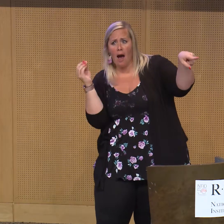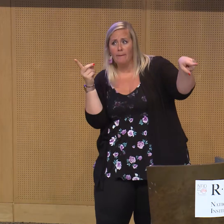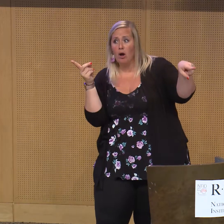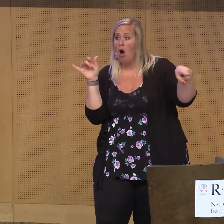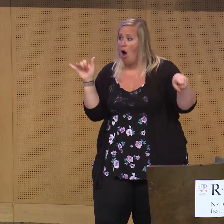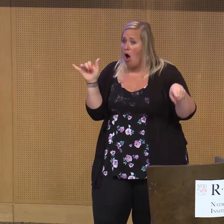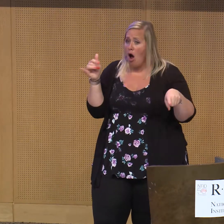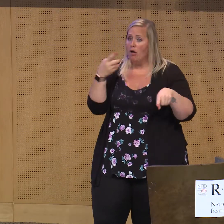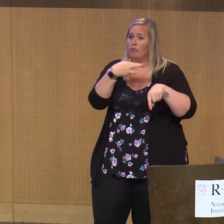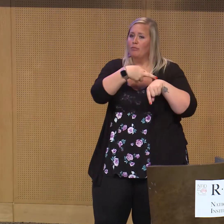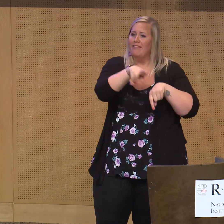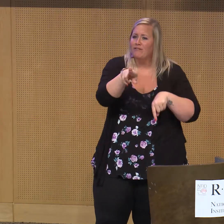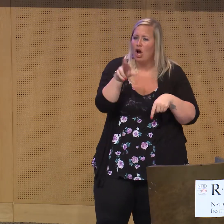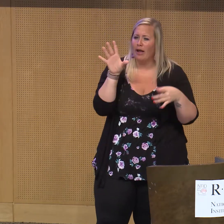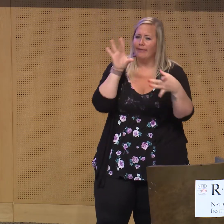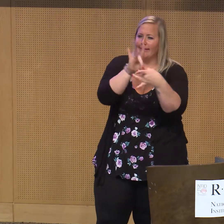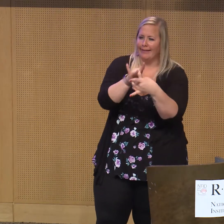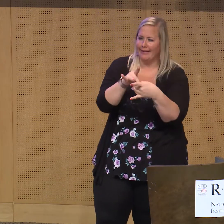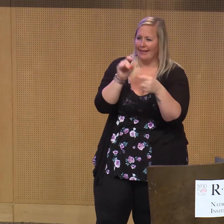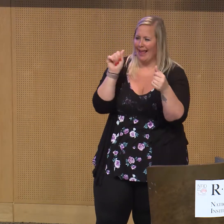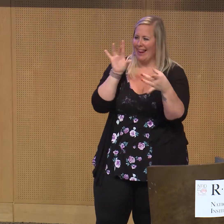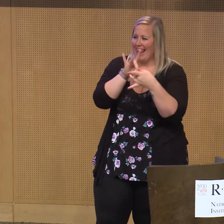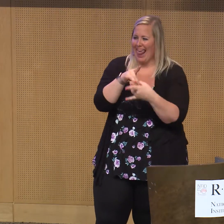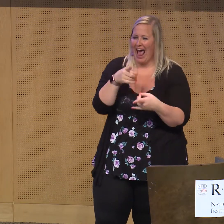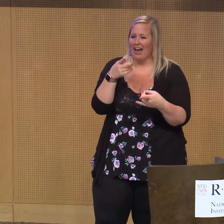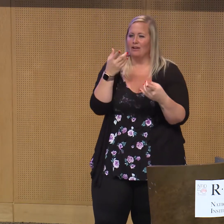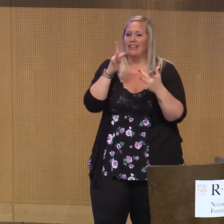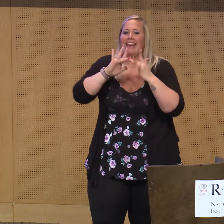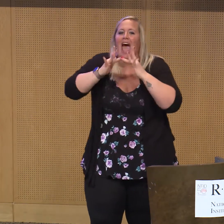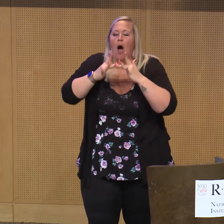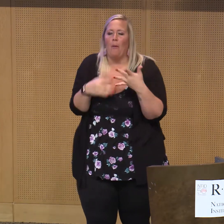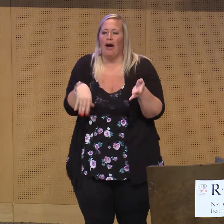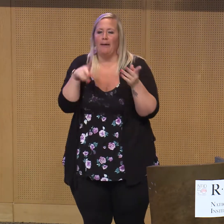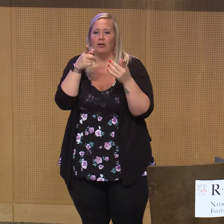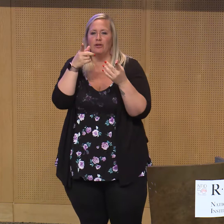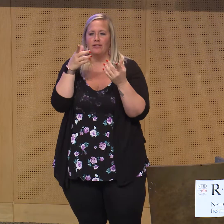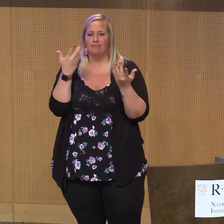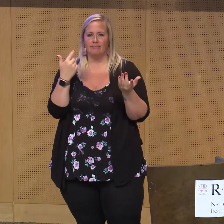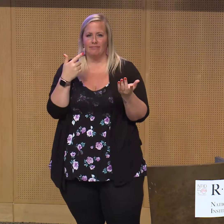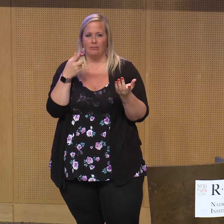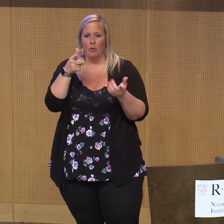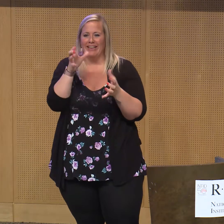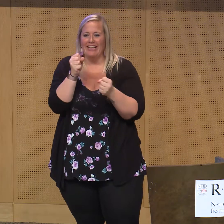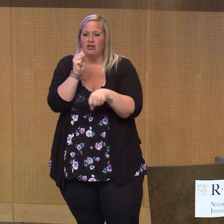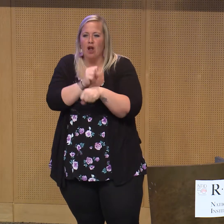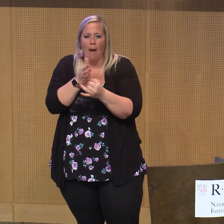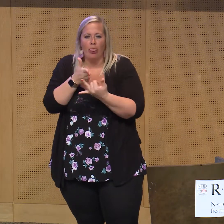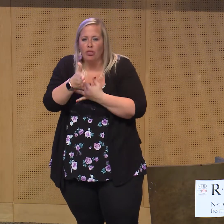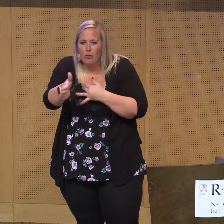or they work at a specific company, and they might be able to refer you because that's something that you're interested in.